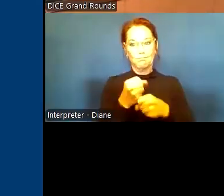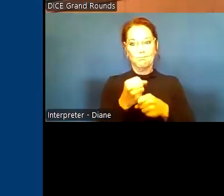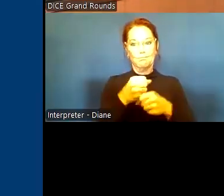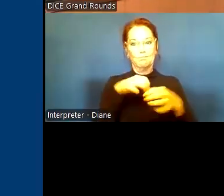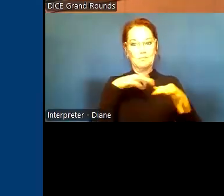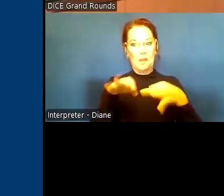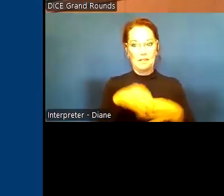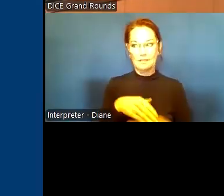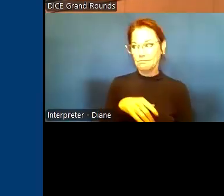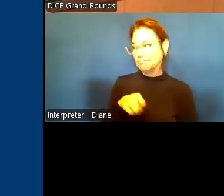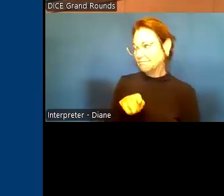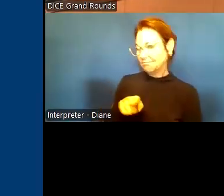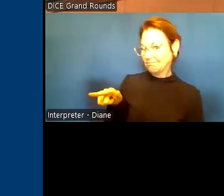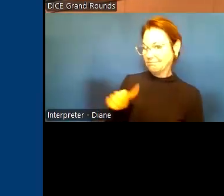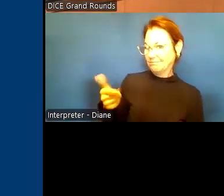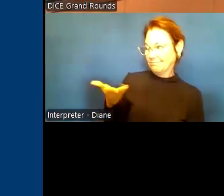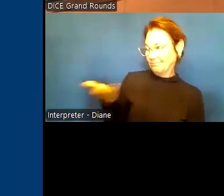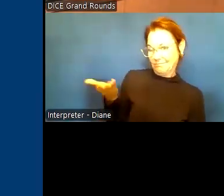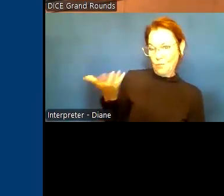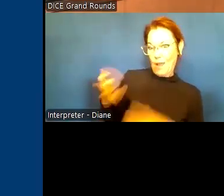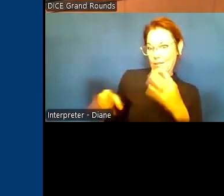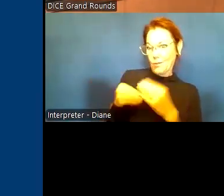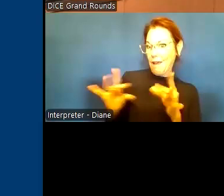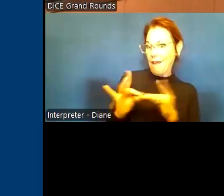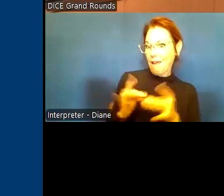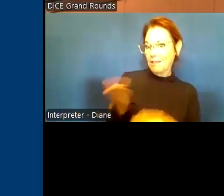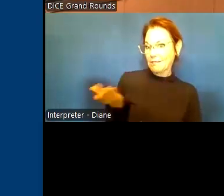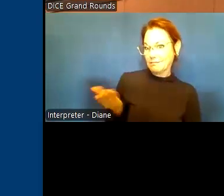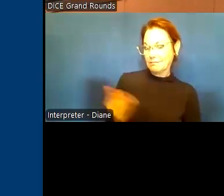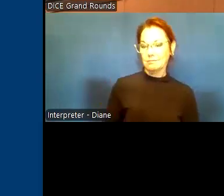that I'm